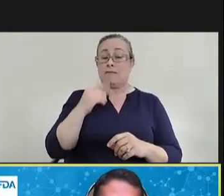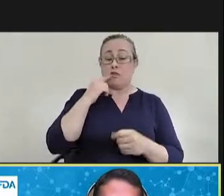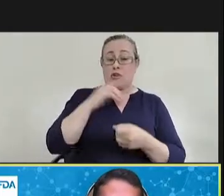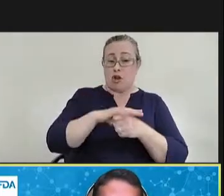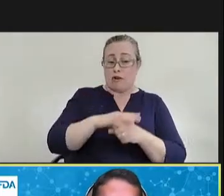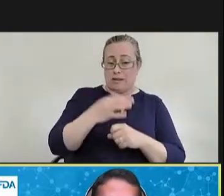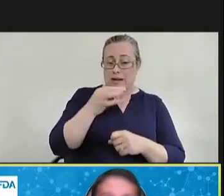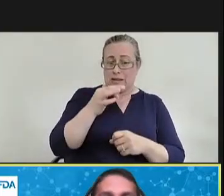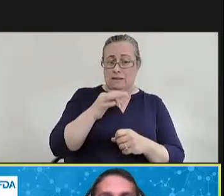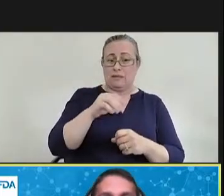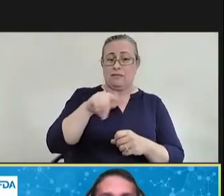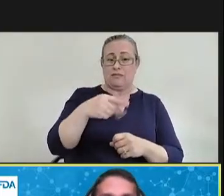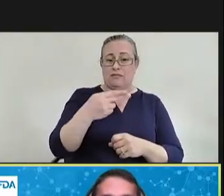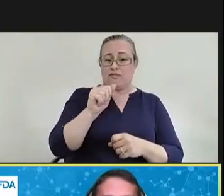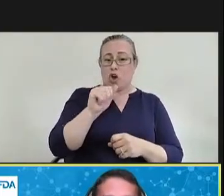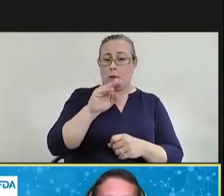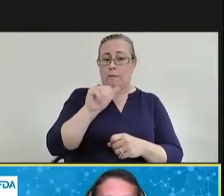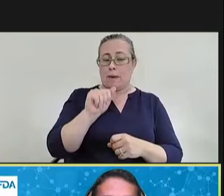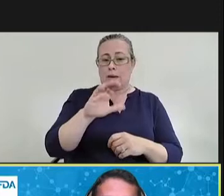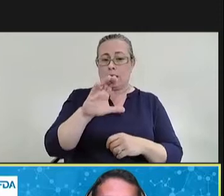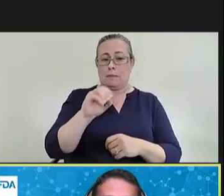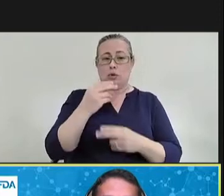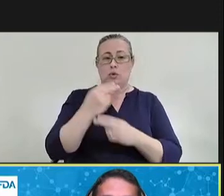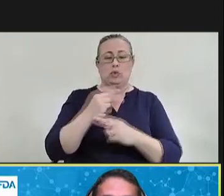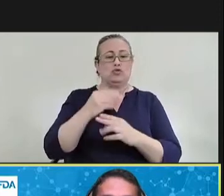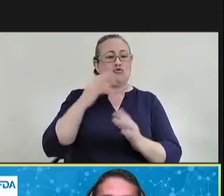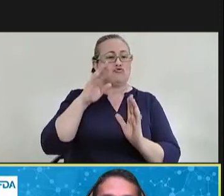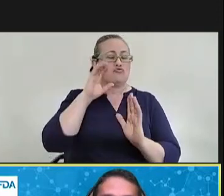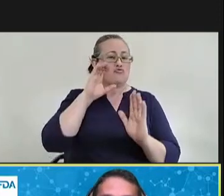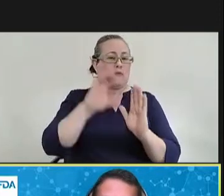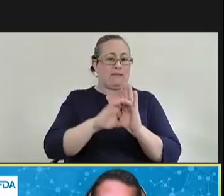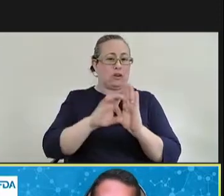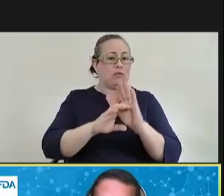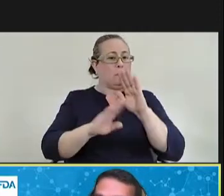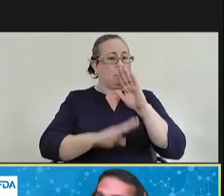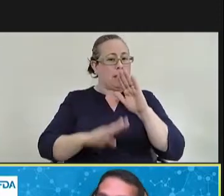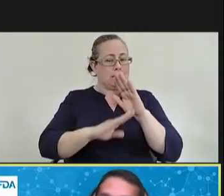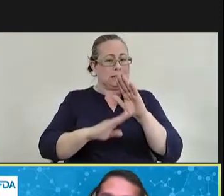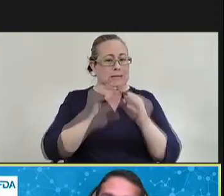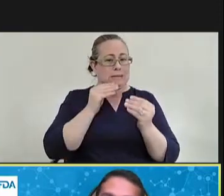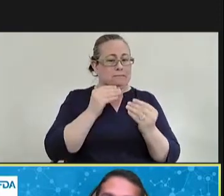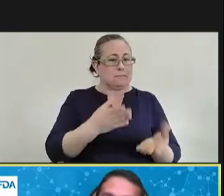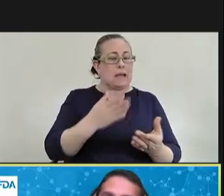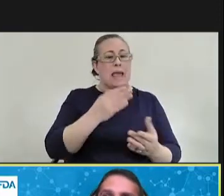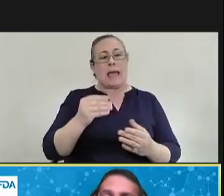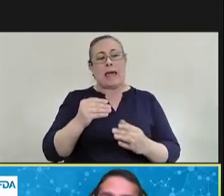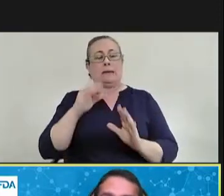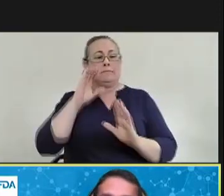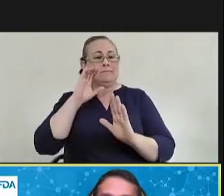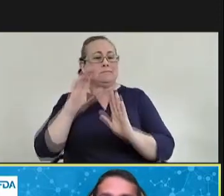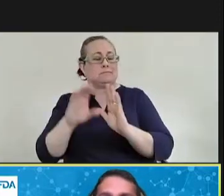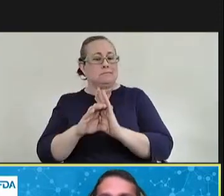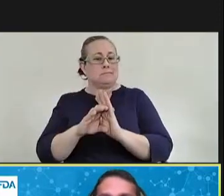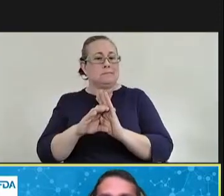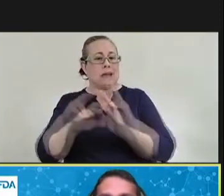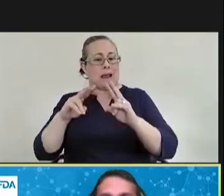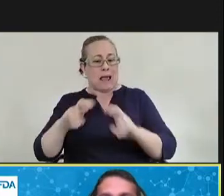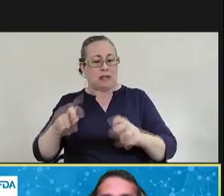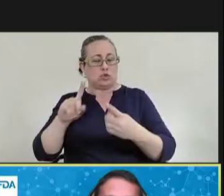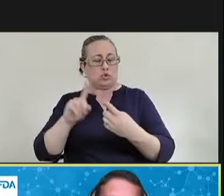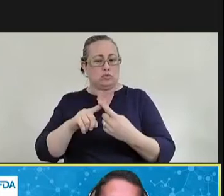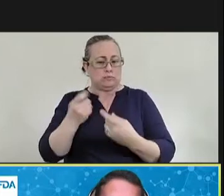pharma companies use graphical-based knowledge and image analysis to get new insights into illnesses